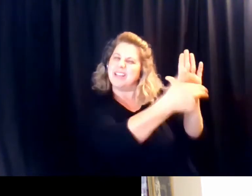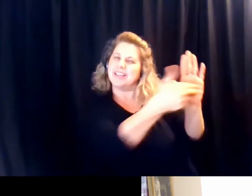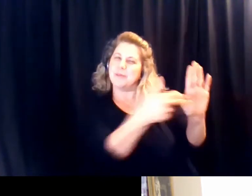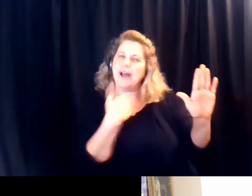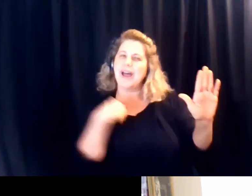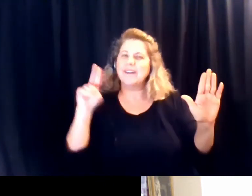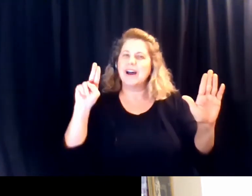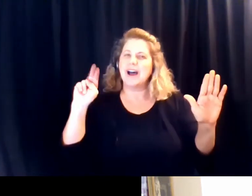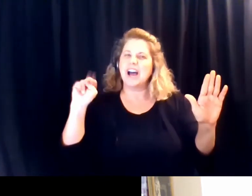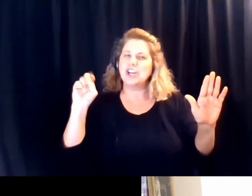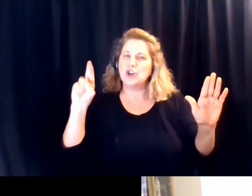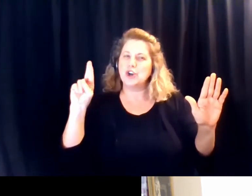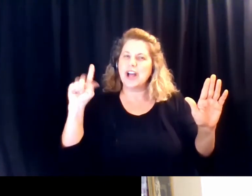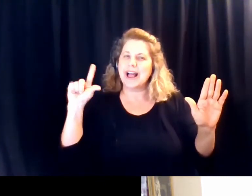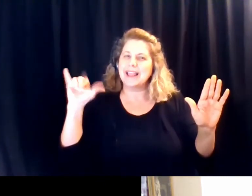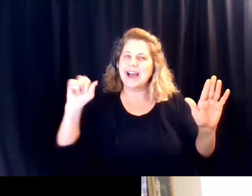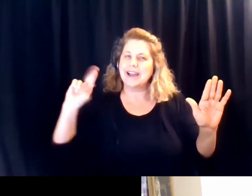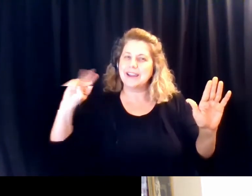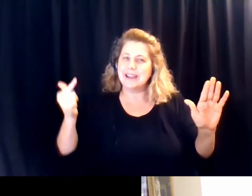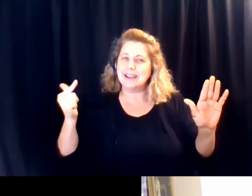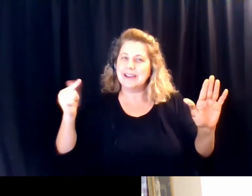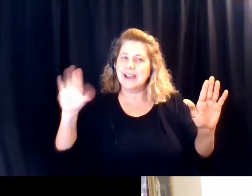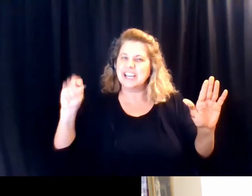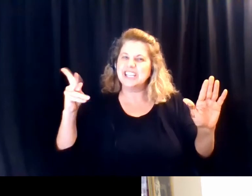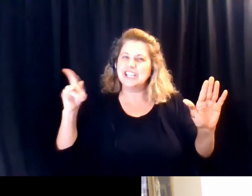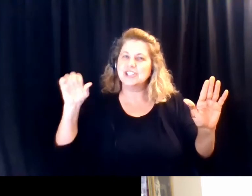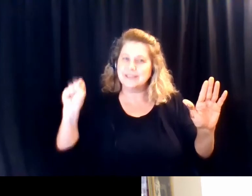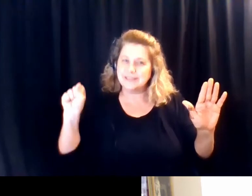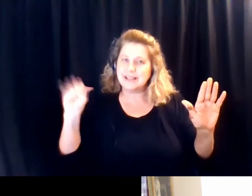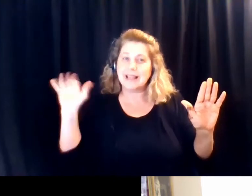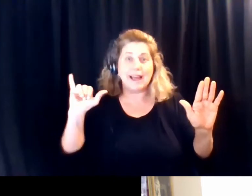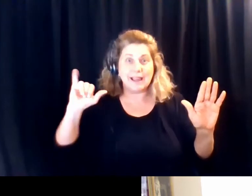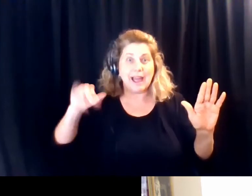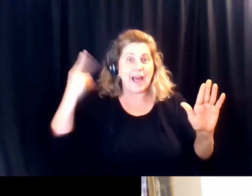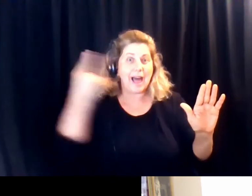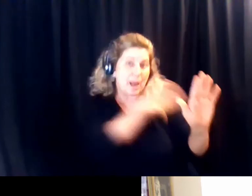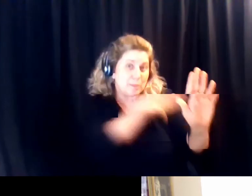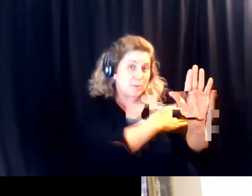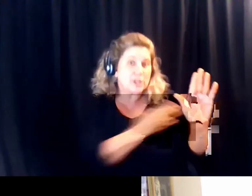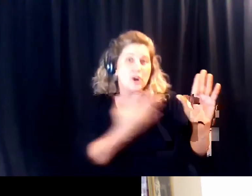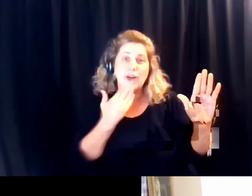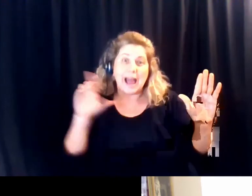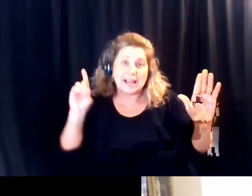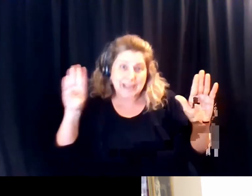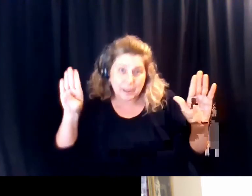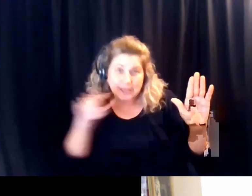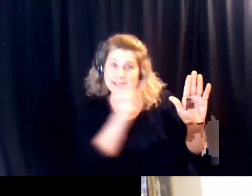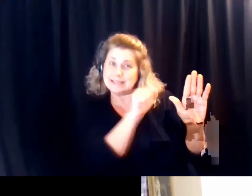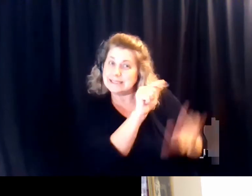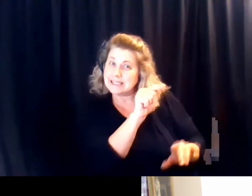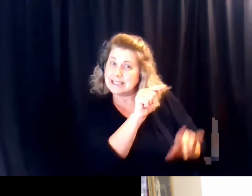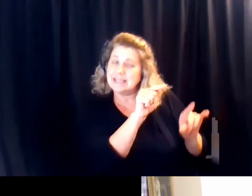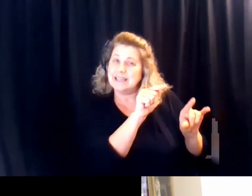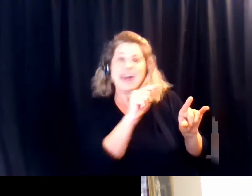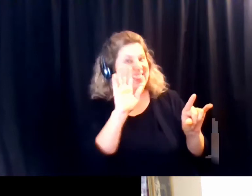Judith Heumann: But I think we're we are certainly seeing more disabled people in organizations speaking about this. I think I have very personal note,